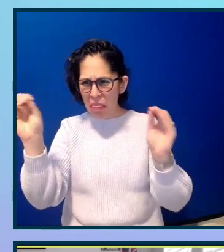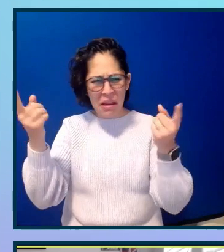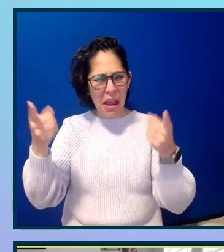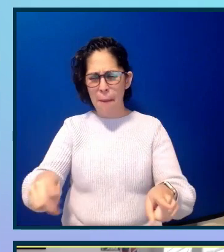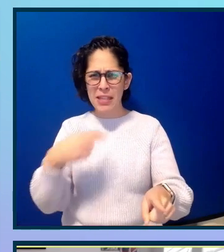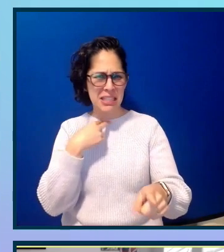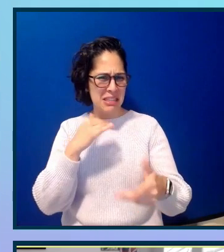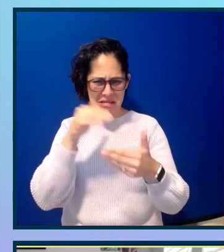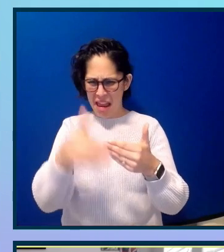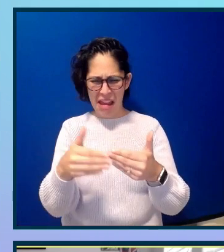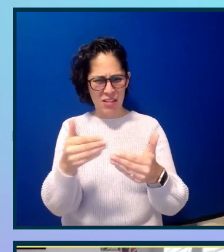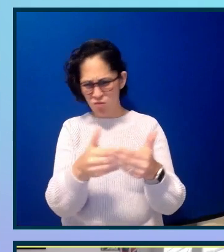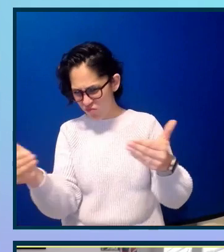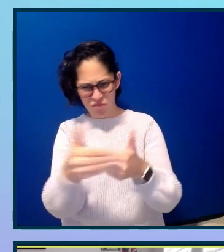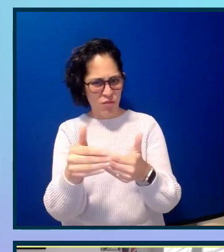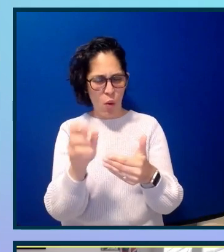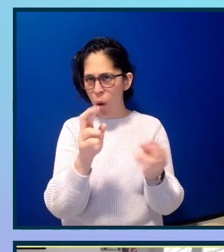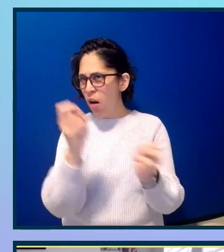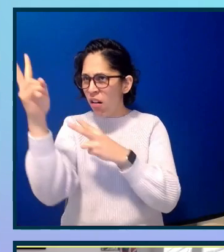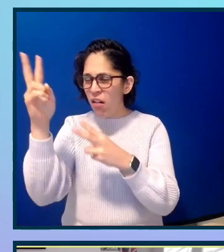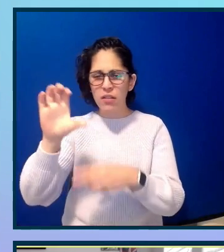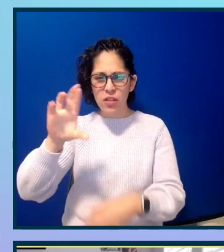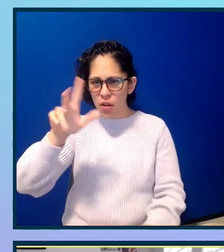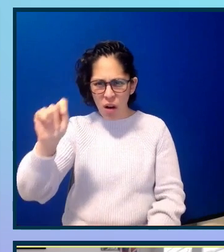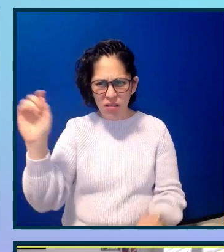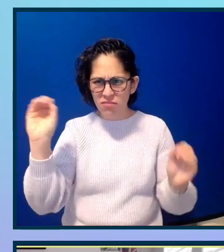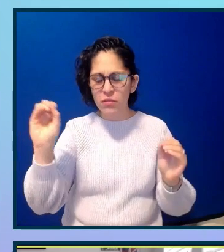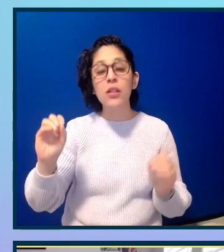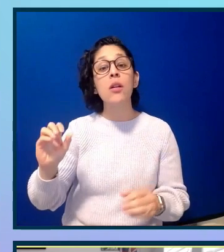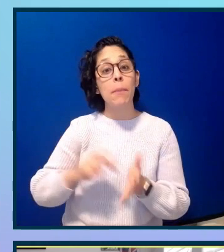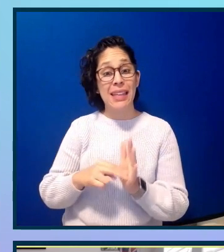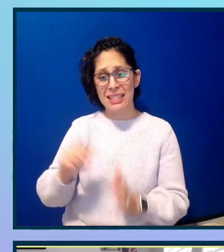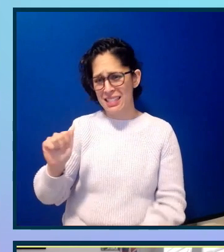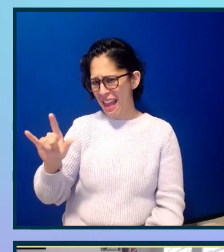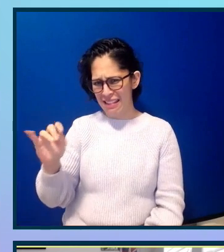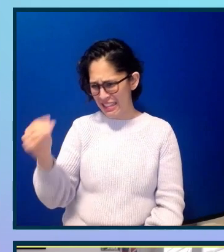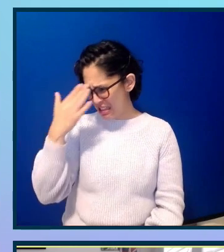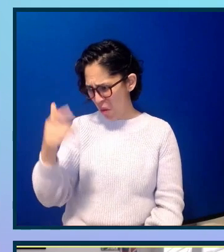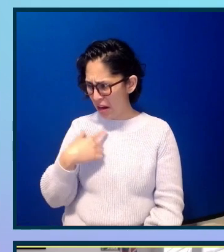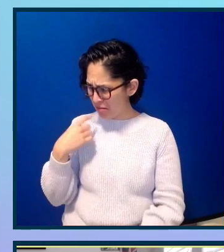It doesn't look like it goes into the cart. And so Allison doesn't know. "Did I actually do anything?